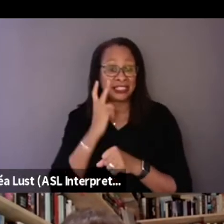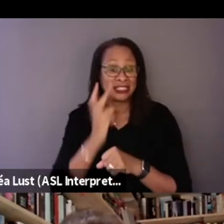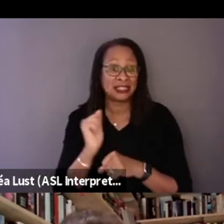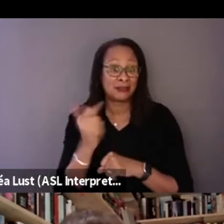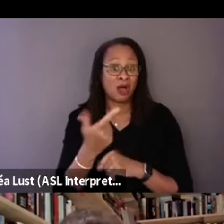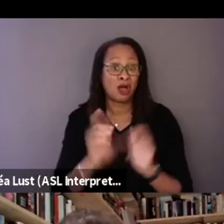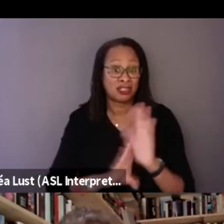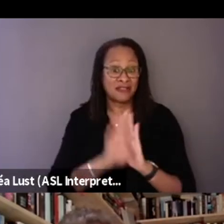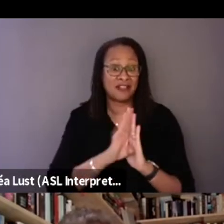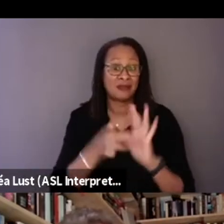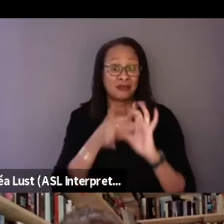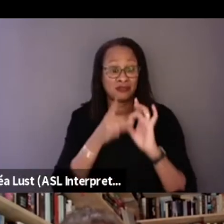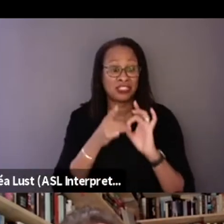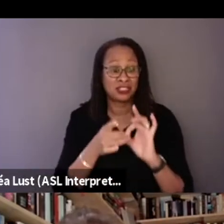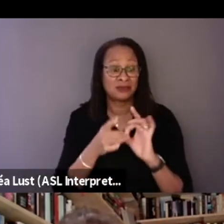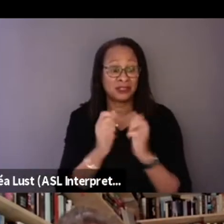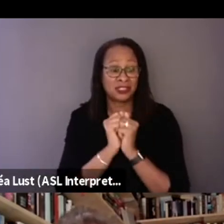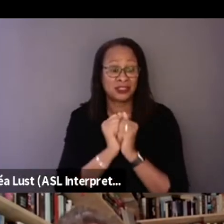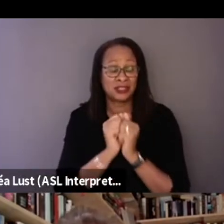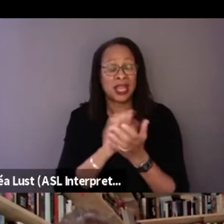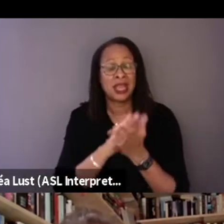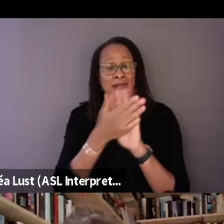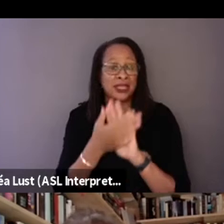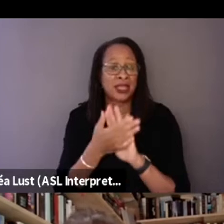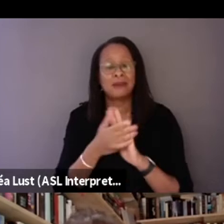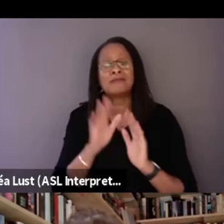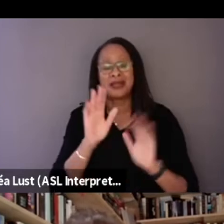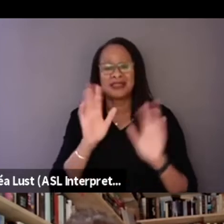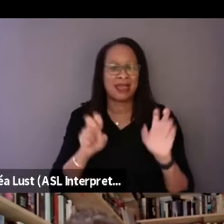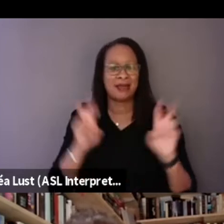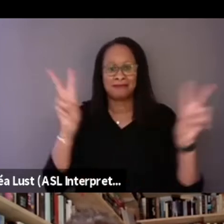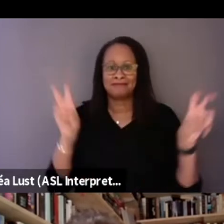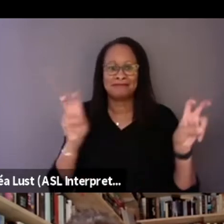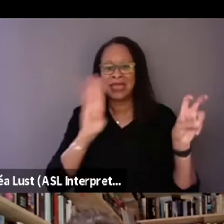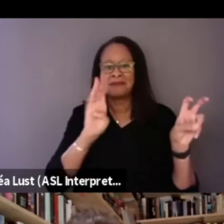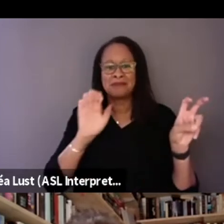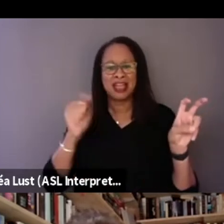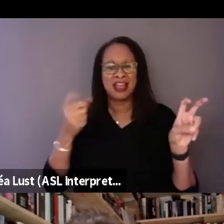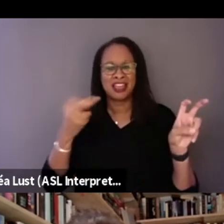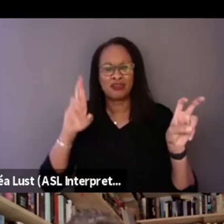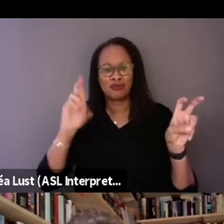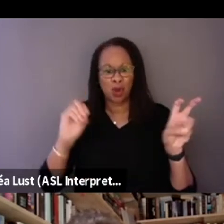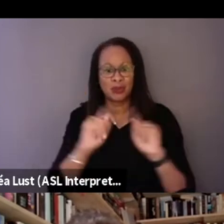and kind of become the Be a Hero team. And then it has since evolved over time.